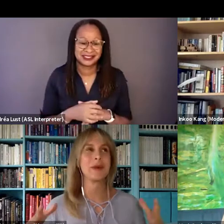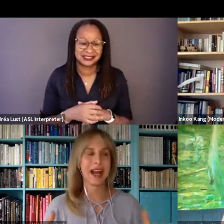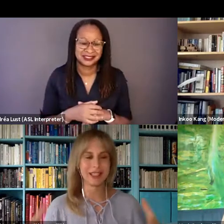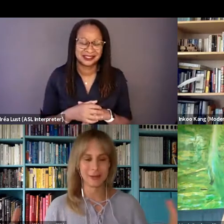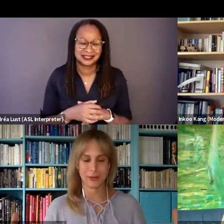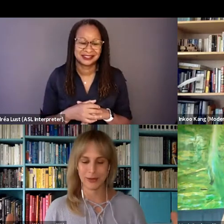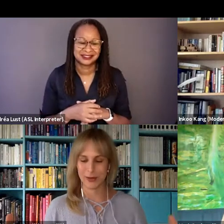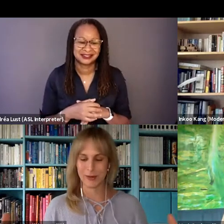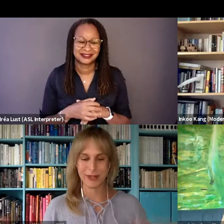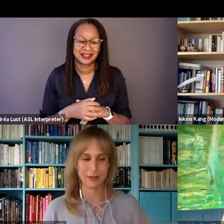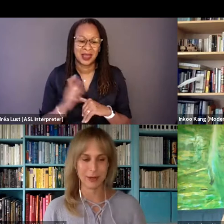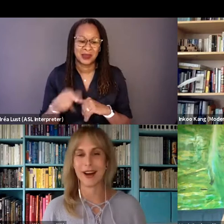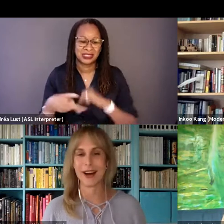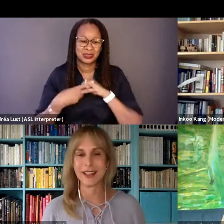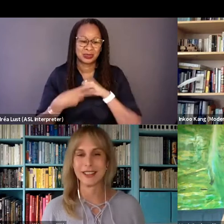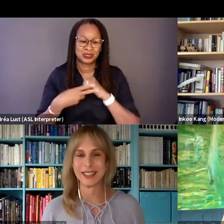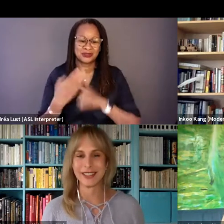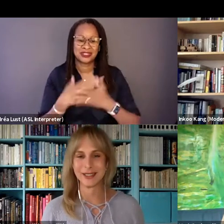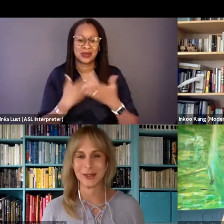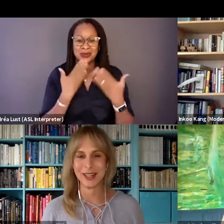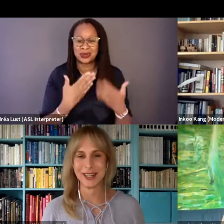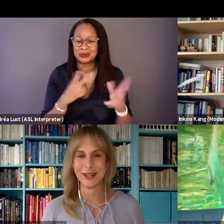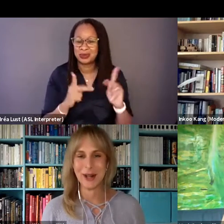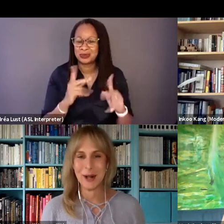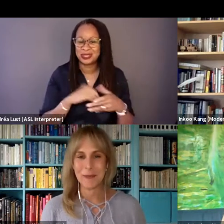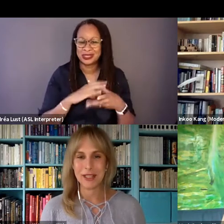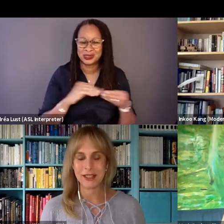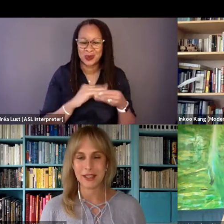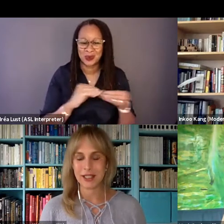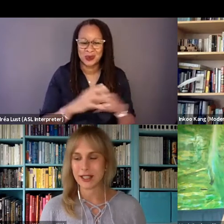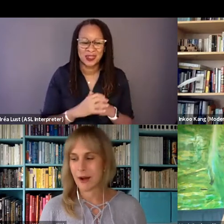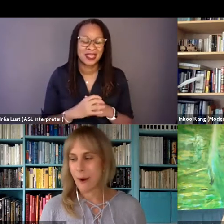we had to preserve some good guys in the story basically.